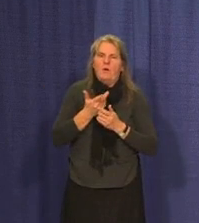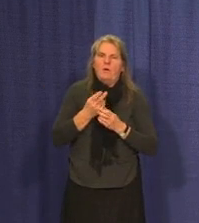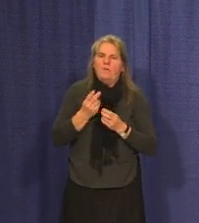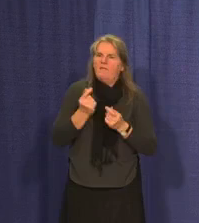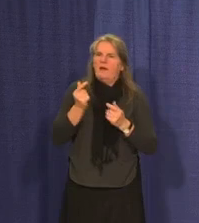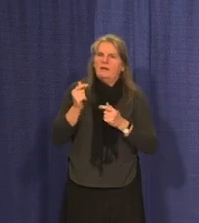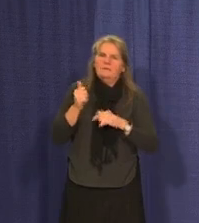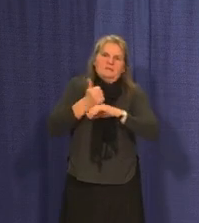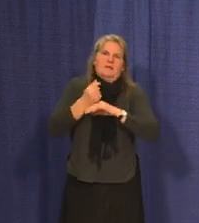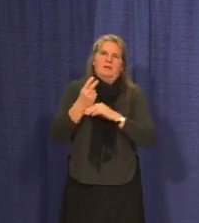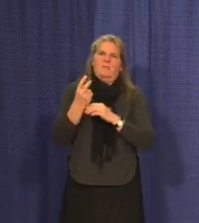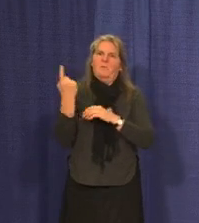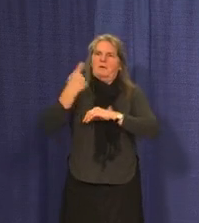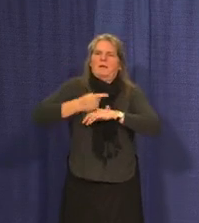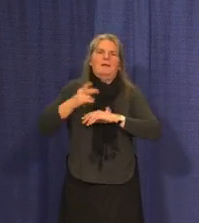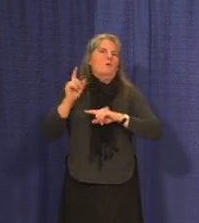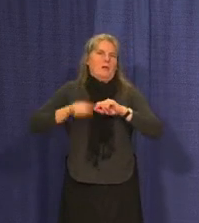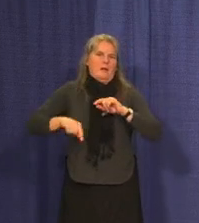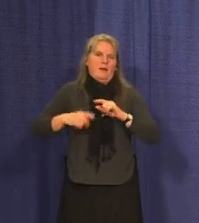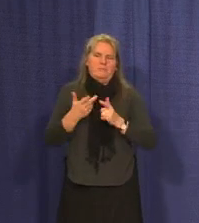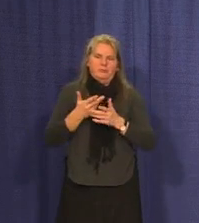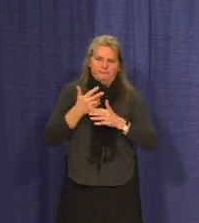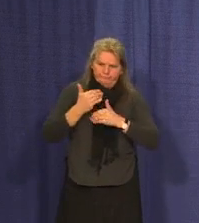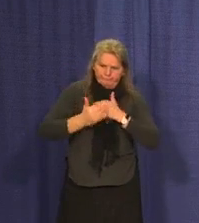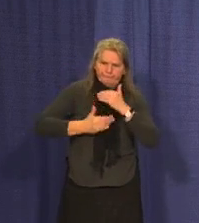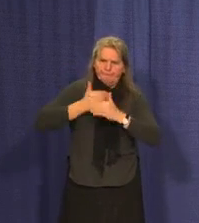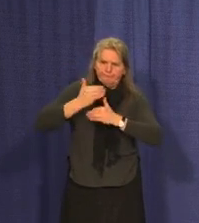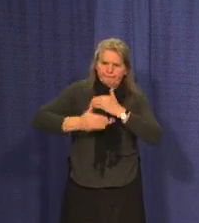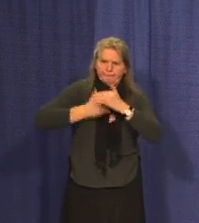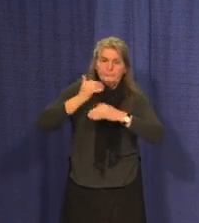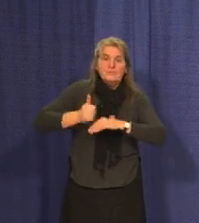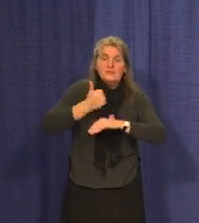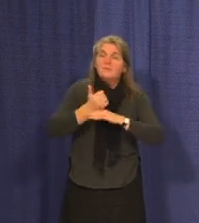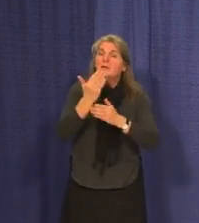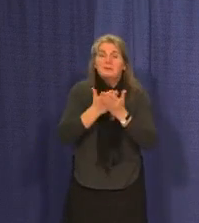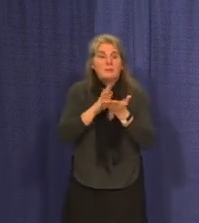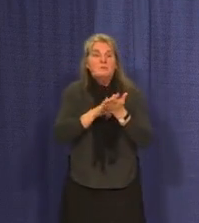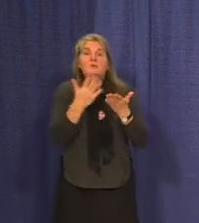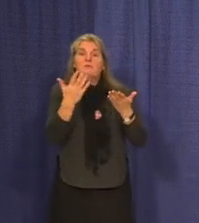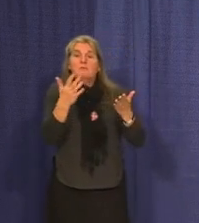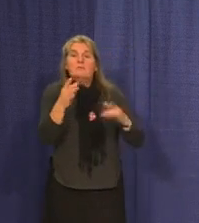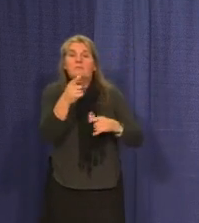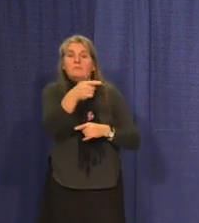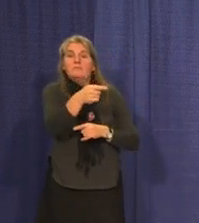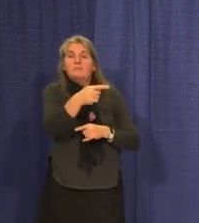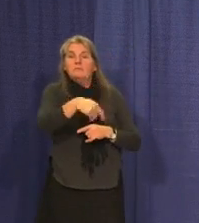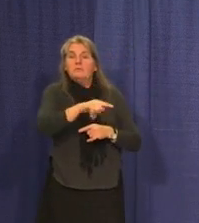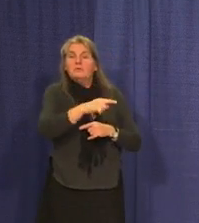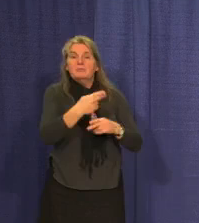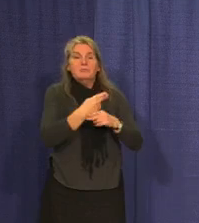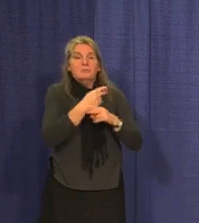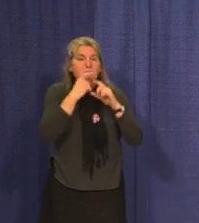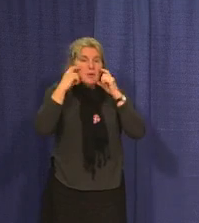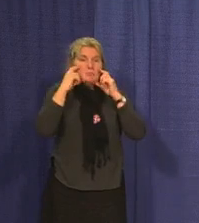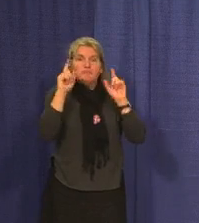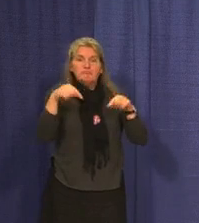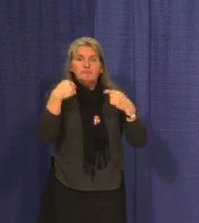implementation process. But we know that some schools have of course already been